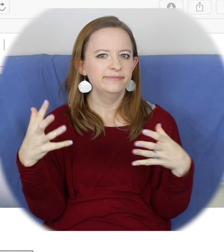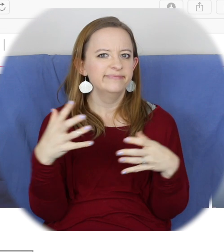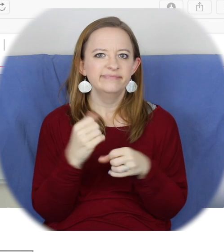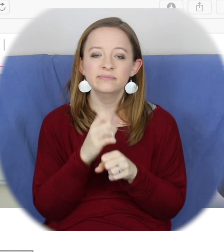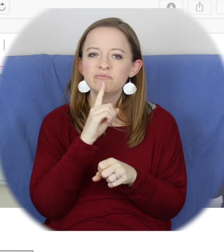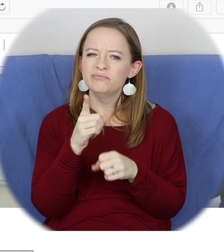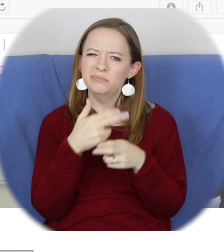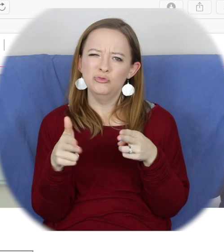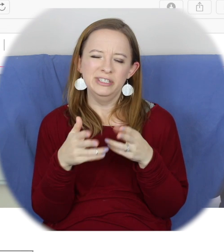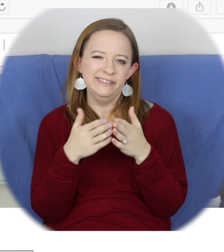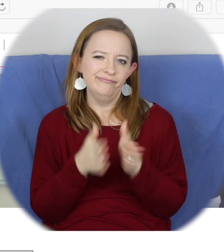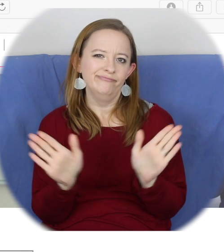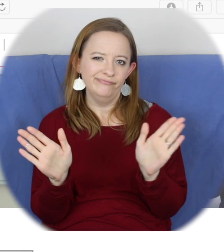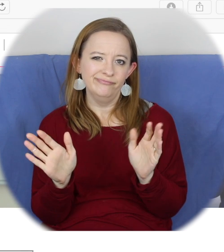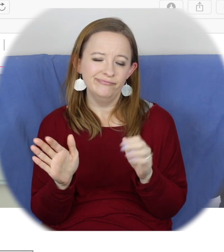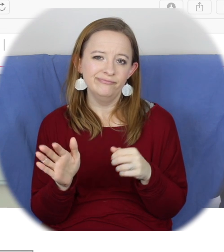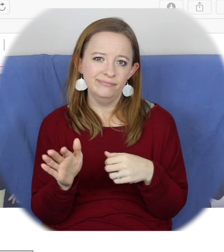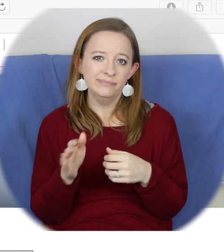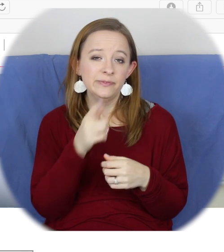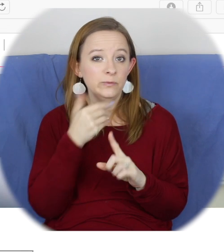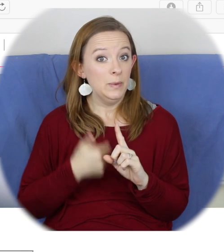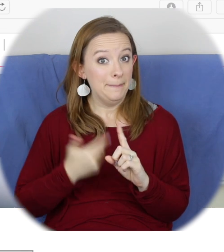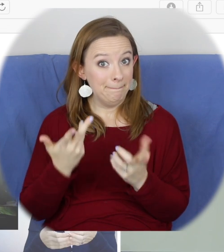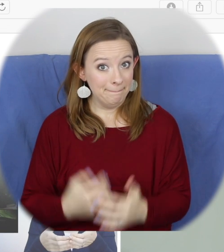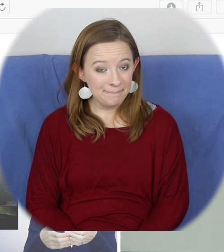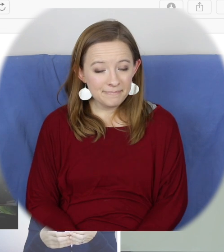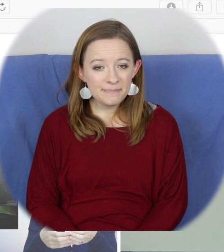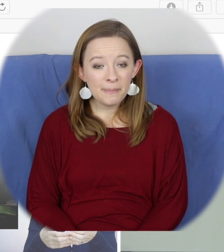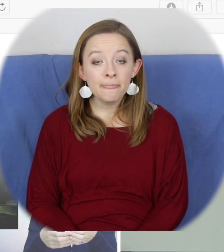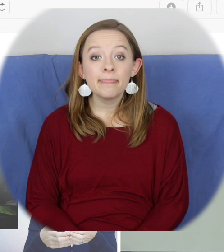So that just kind of gives a very brief overview of who I am.